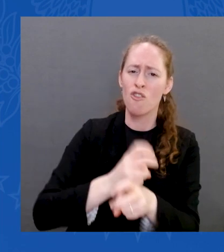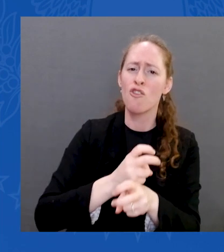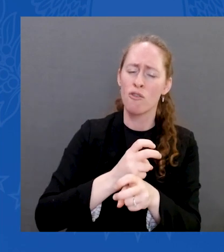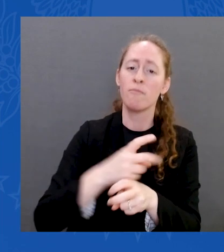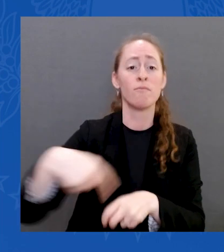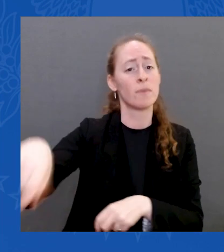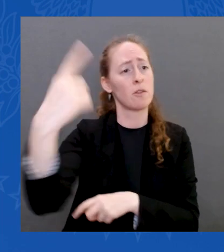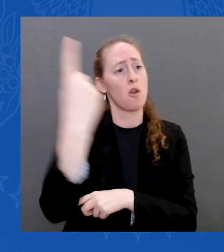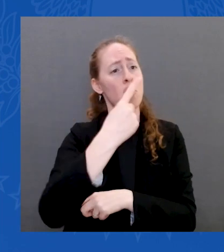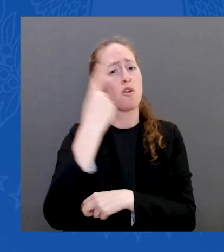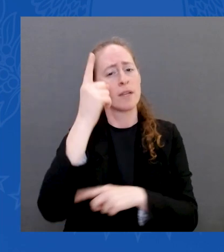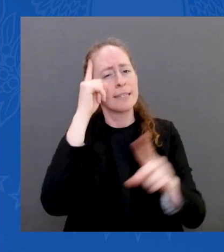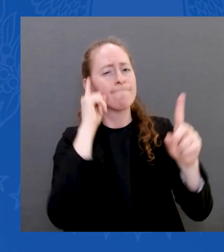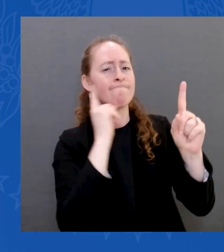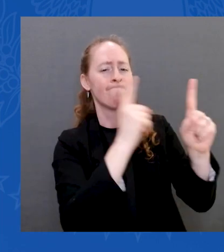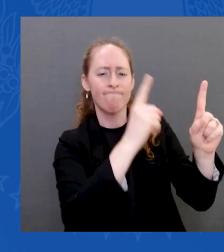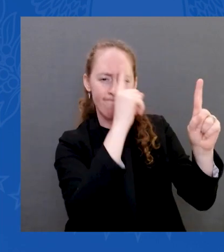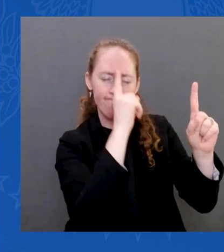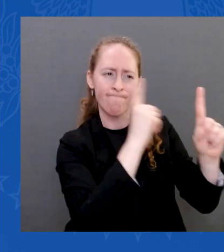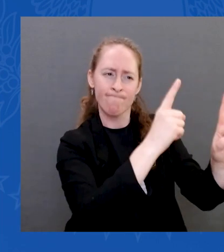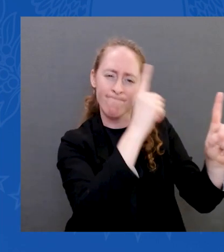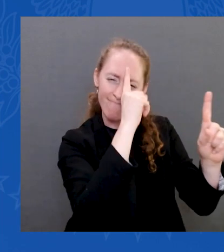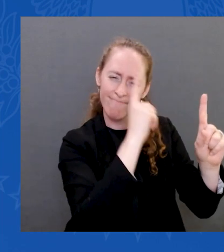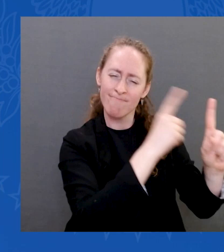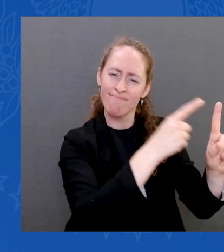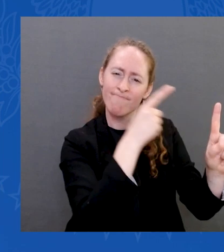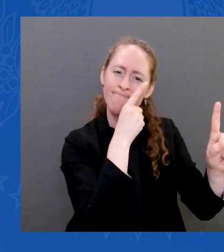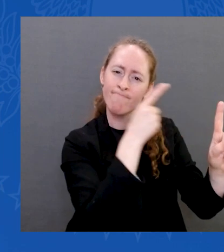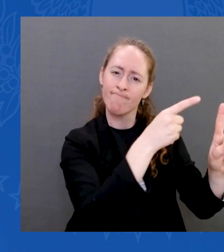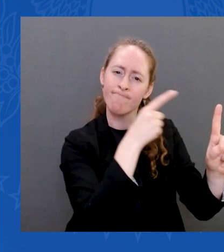fulfilling education for all students.